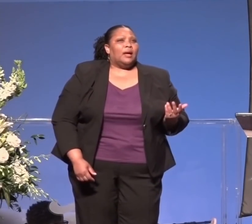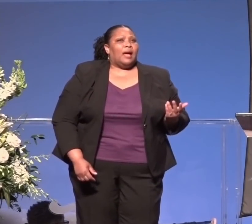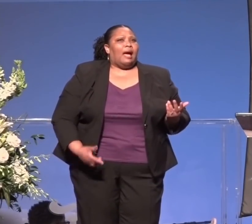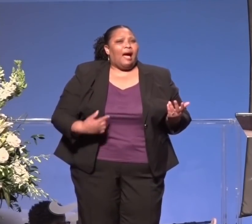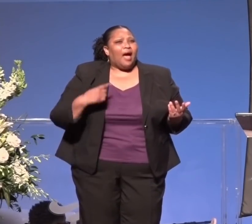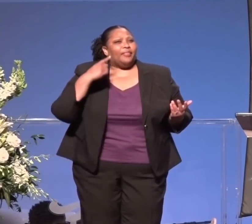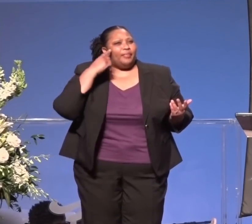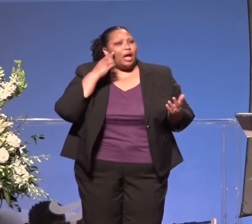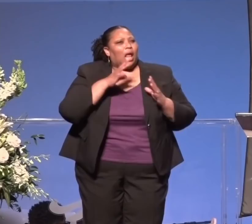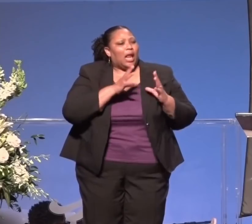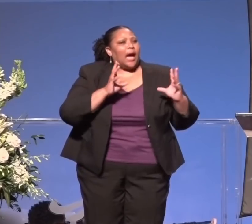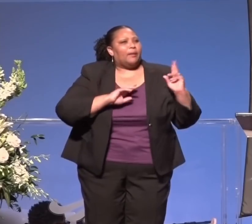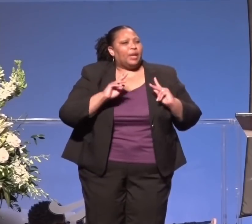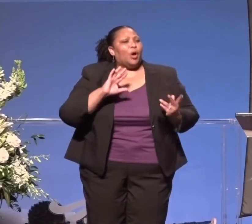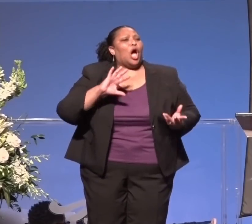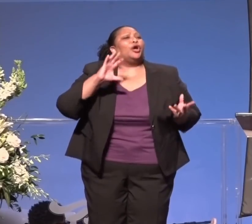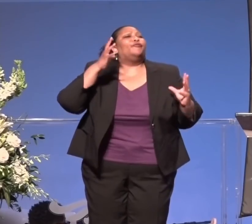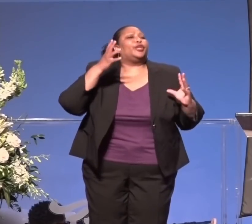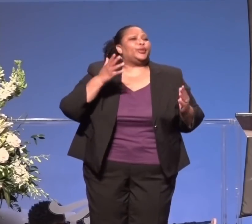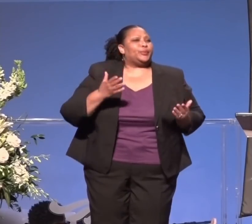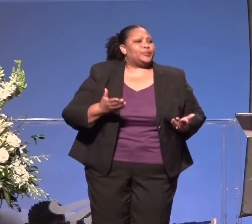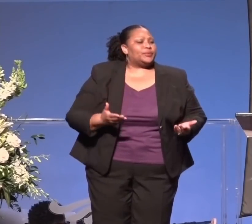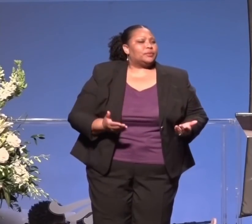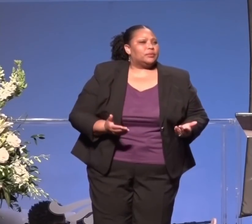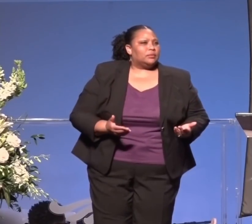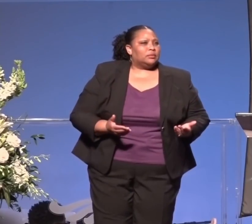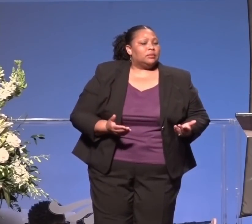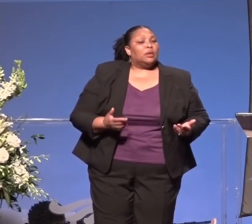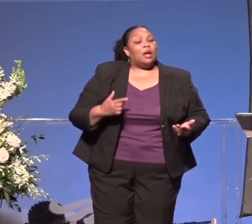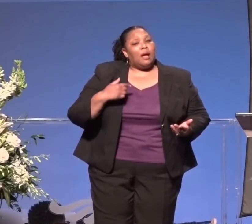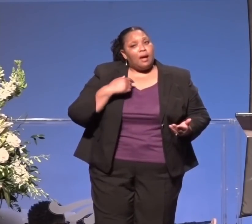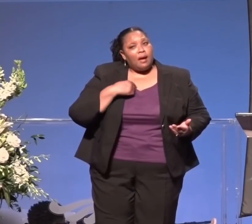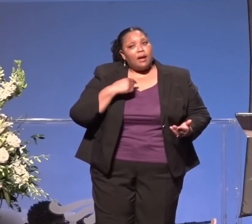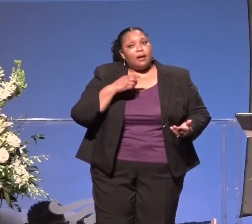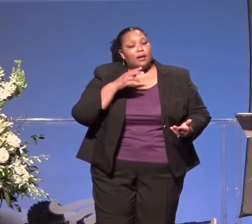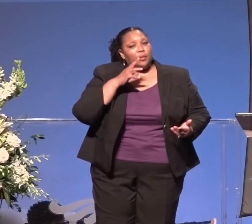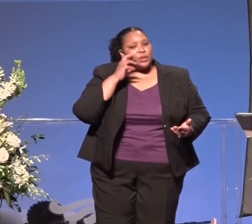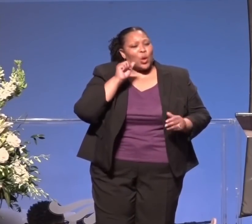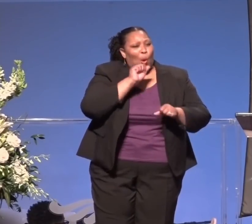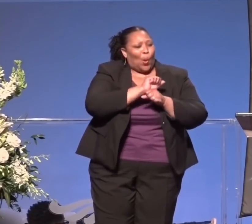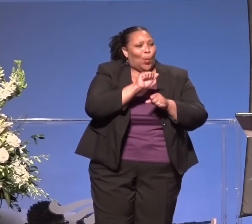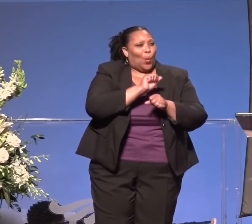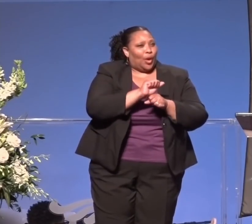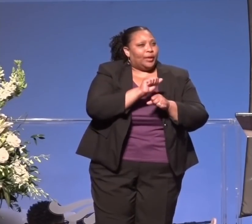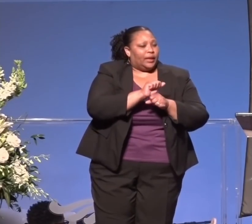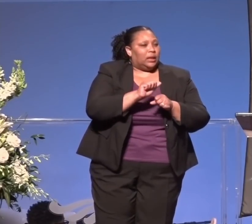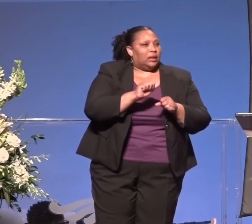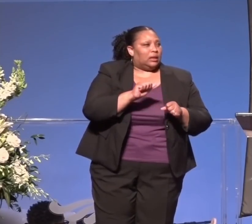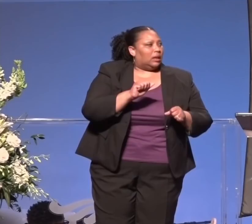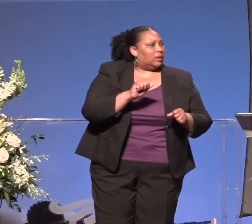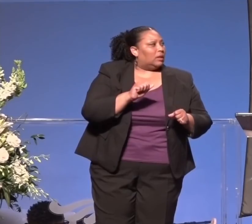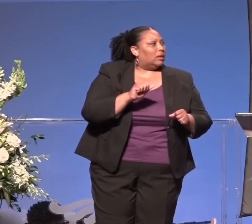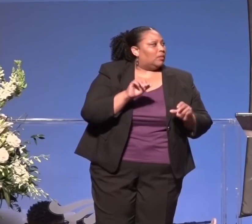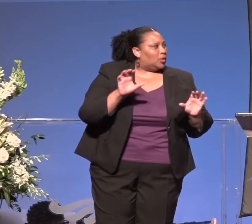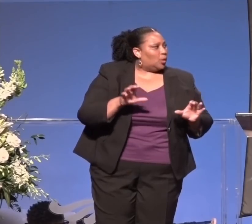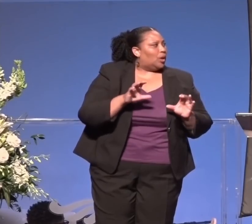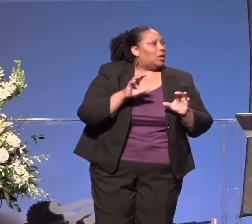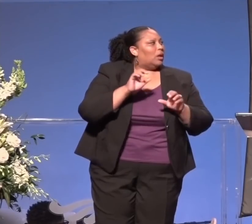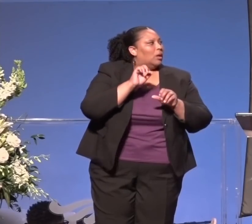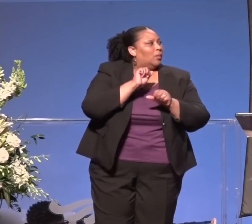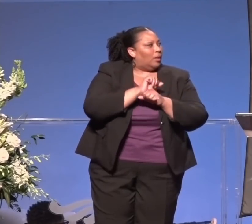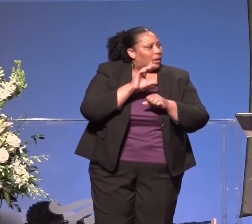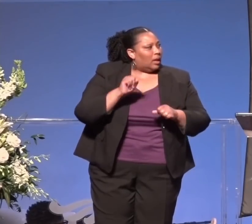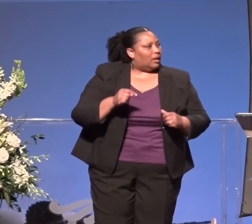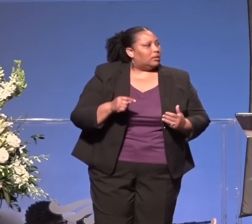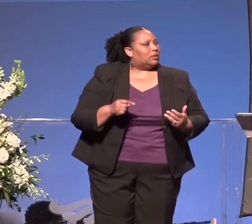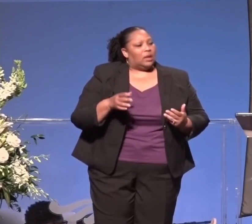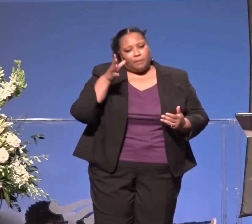MAN SAID TO ME, I THINK A LOT OF